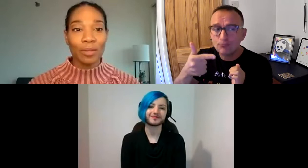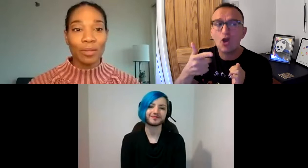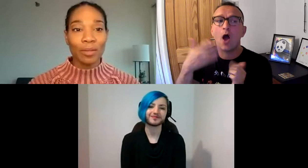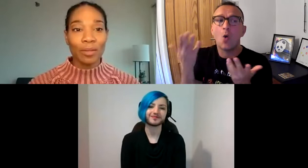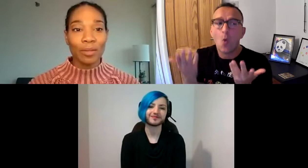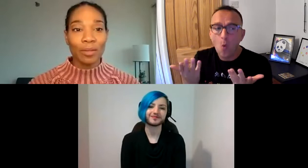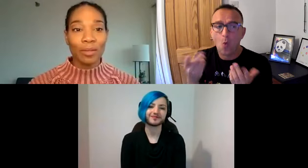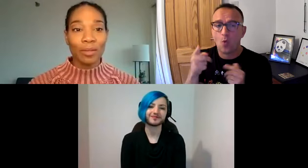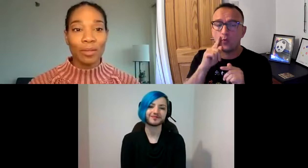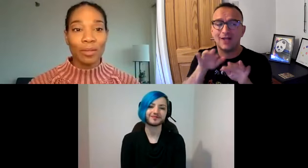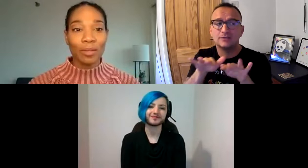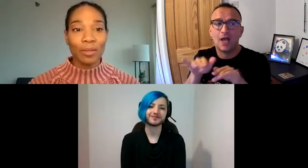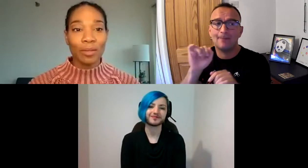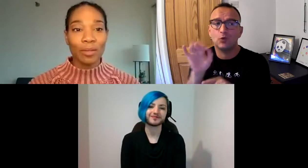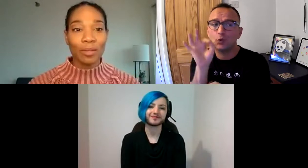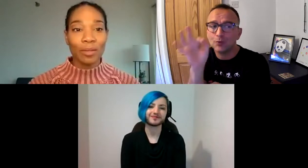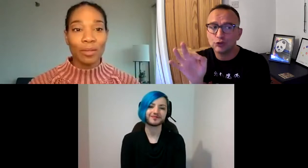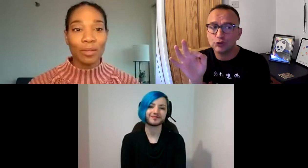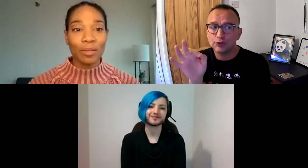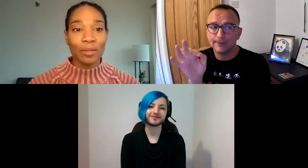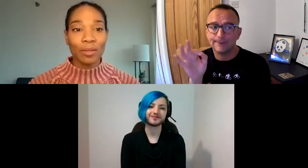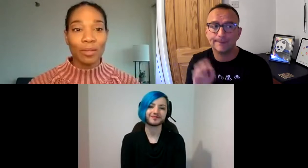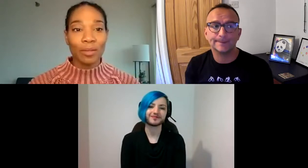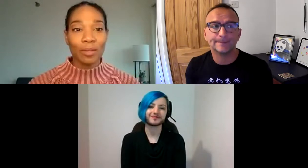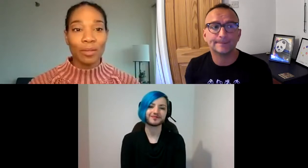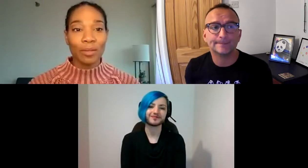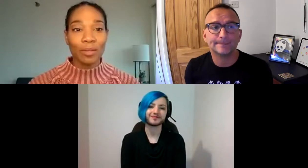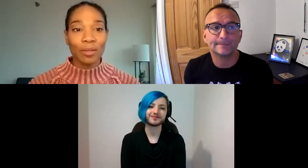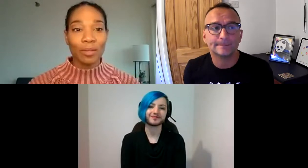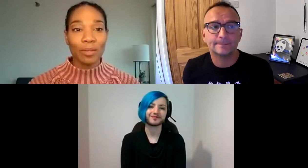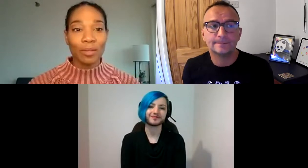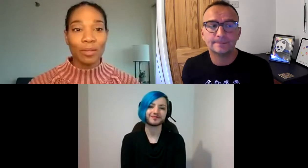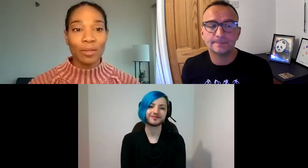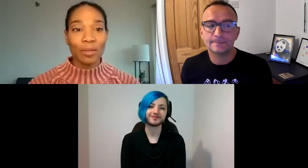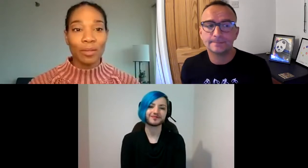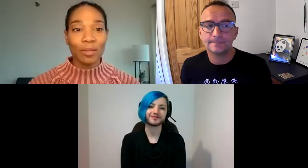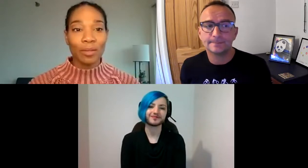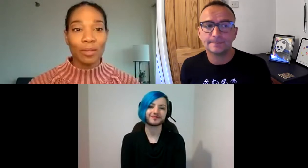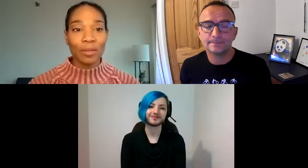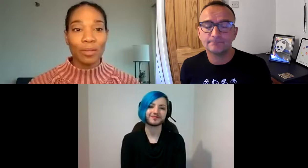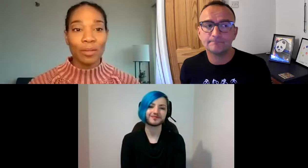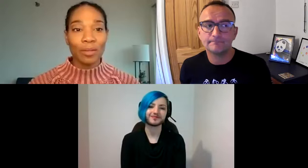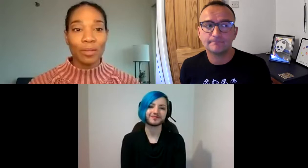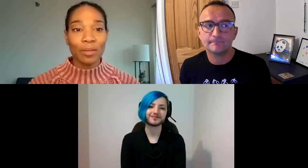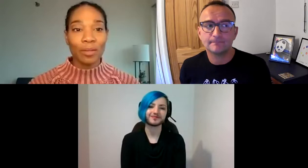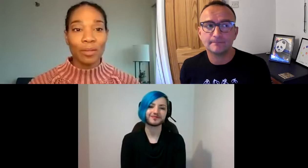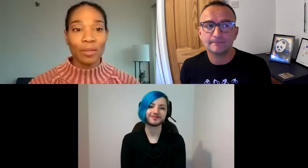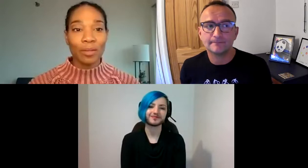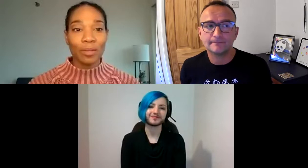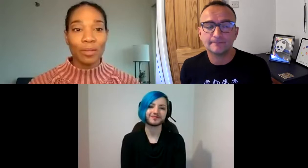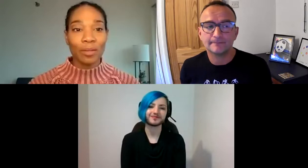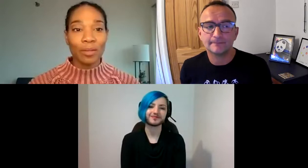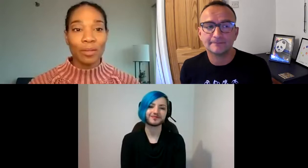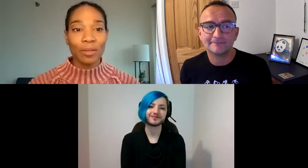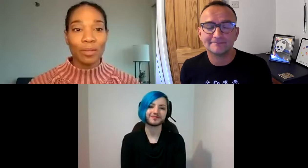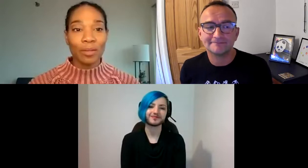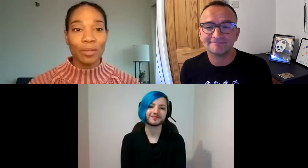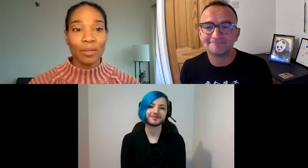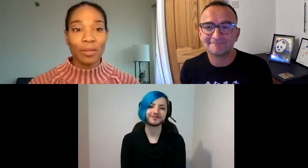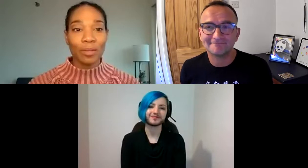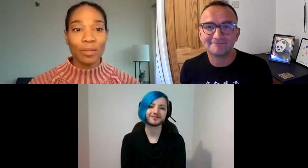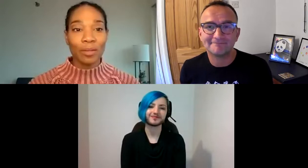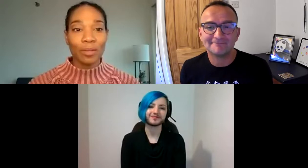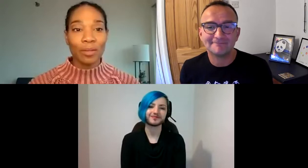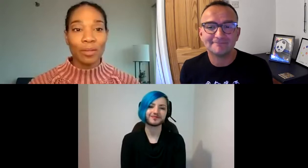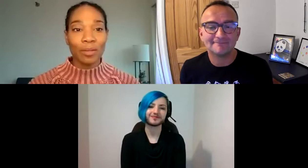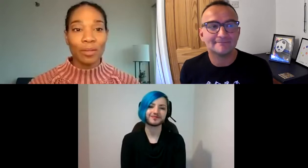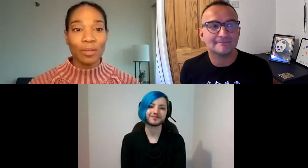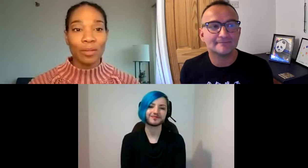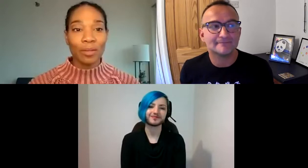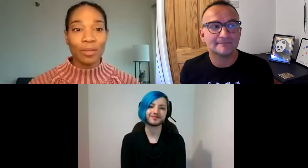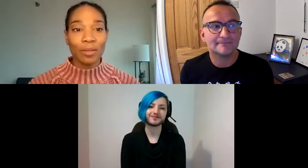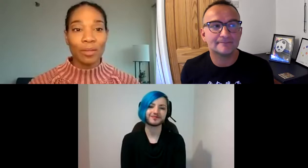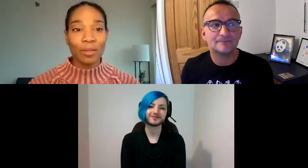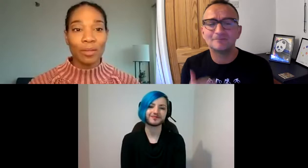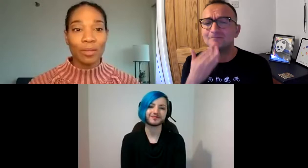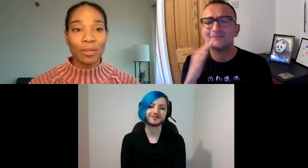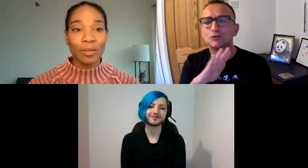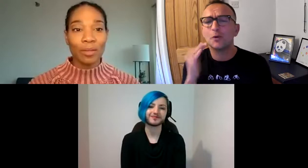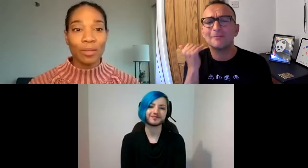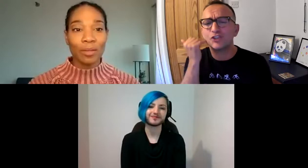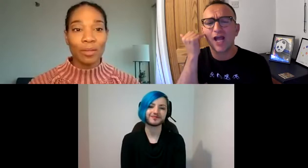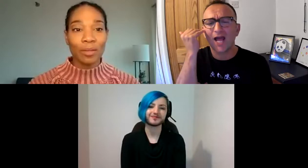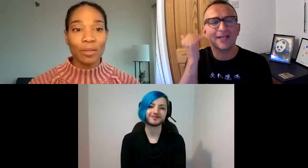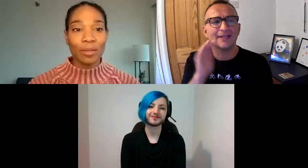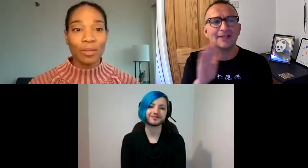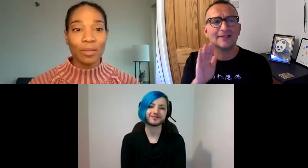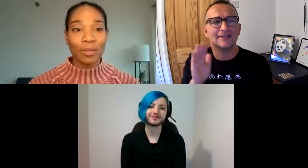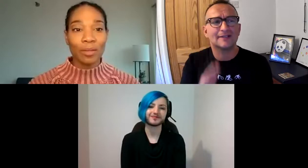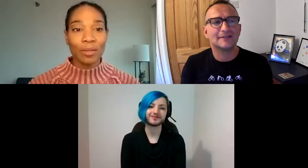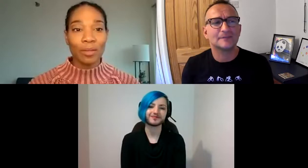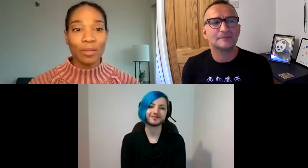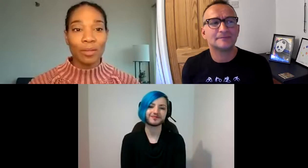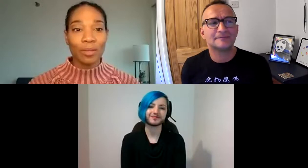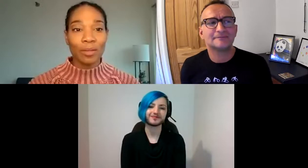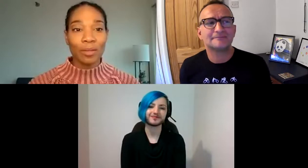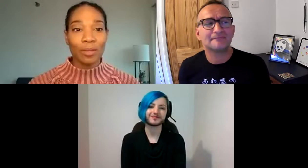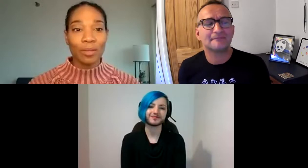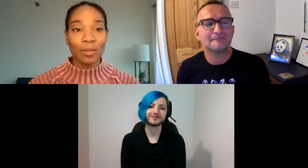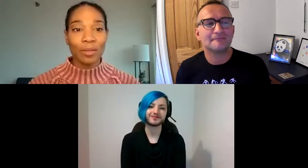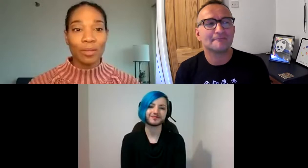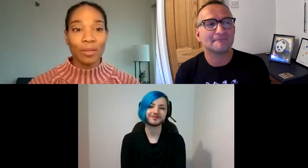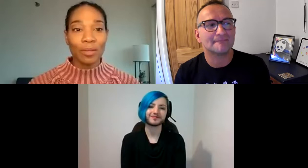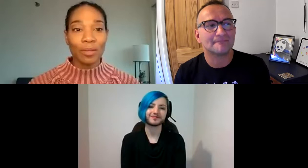Do we have any questions from the audience?